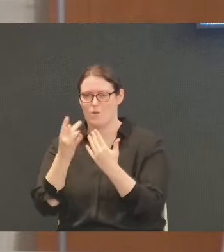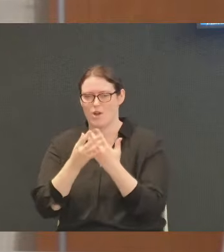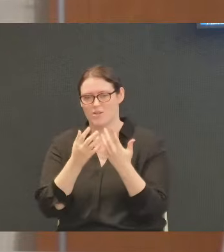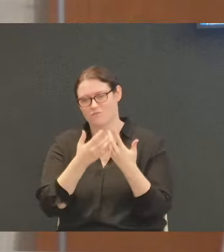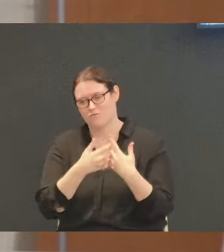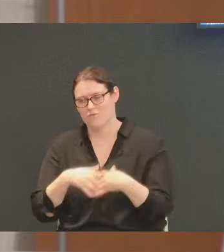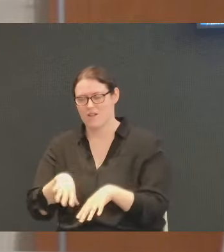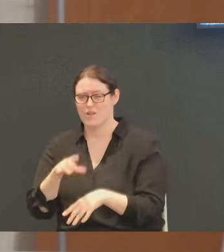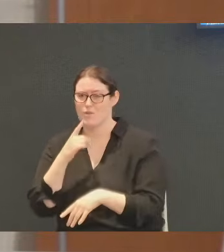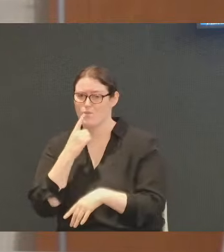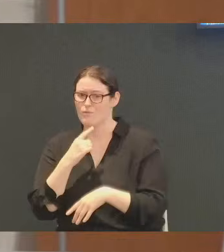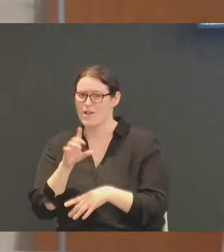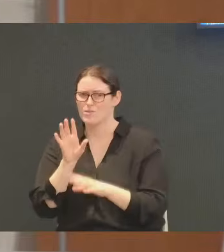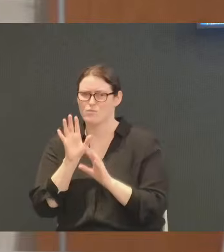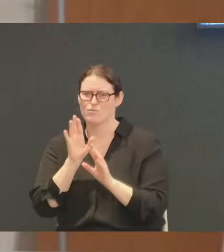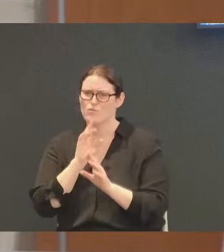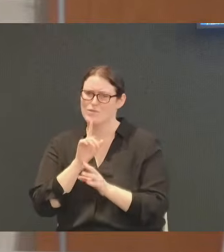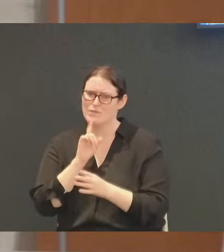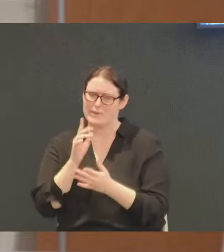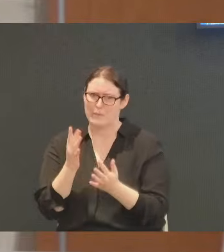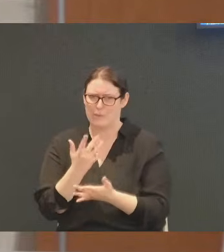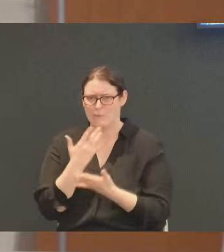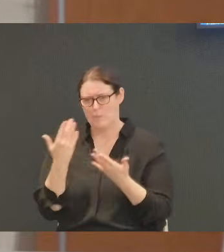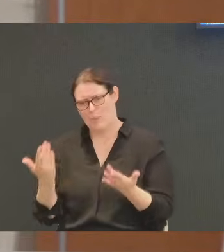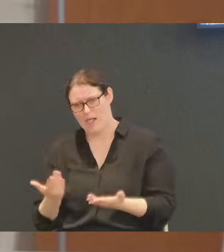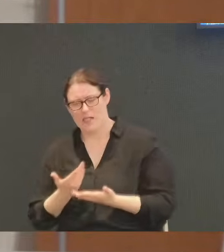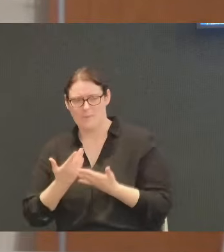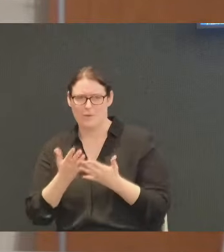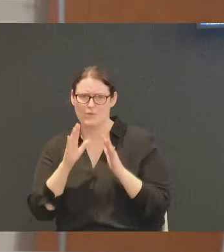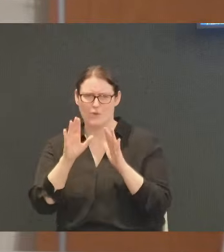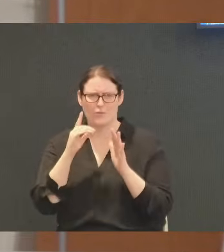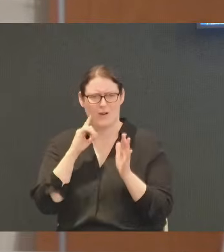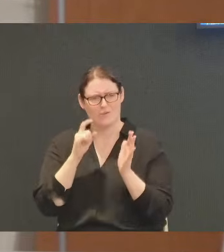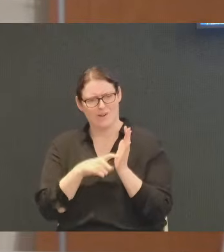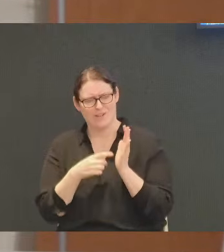were very gracious and so it was a really nice recognition from them and I'm I'm very grateful